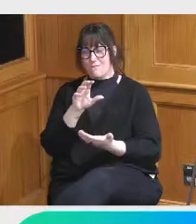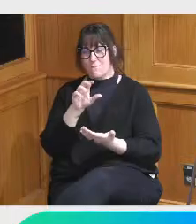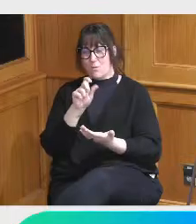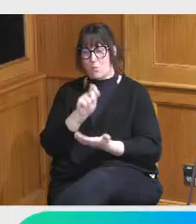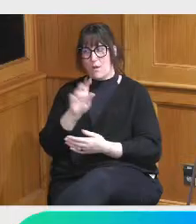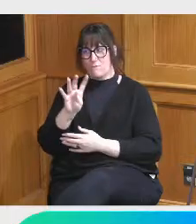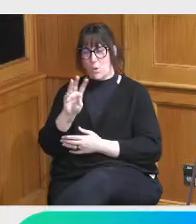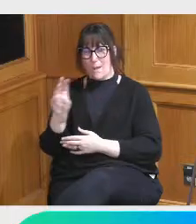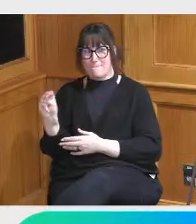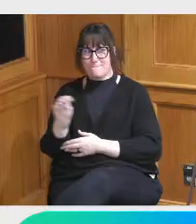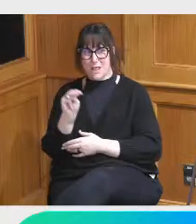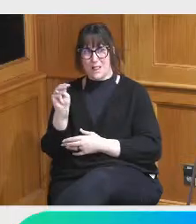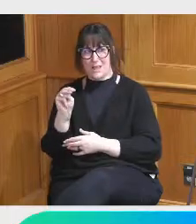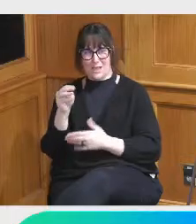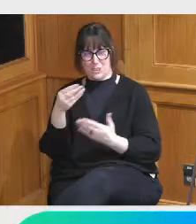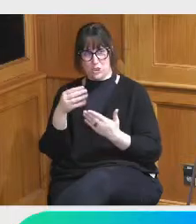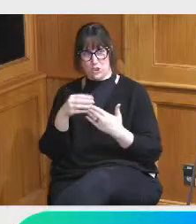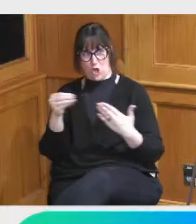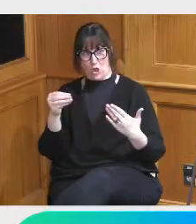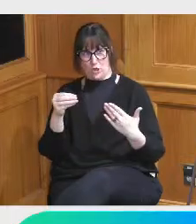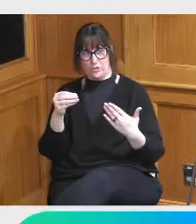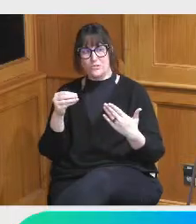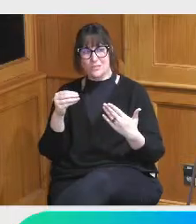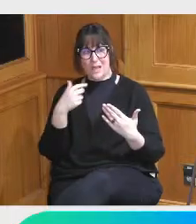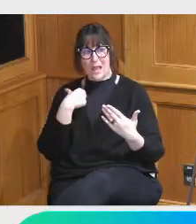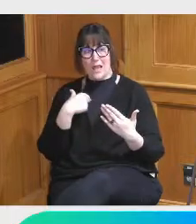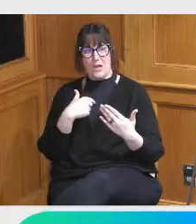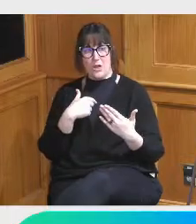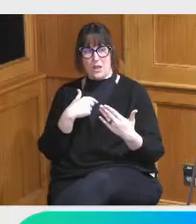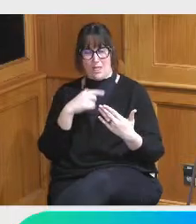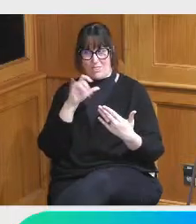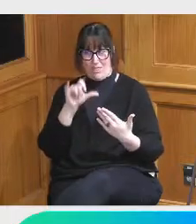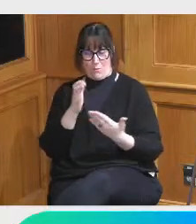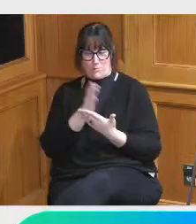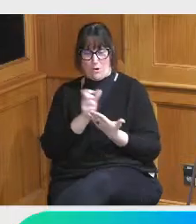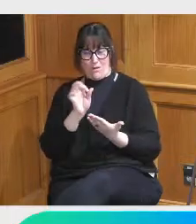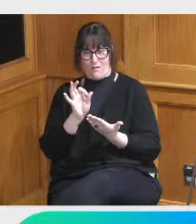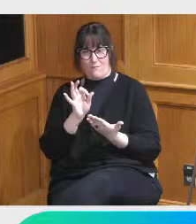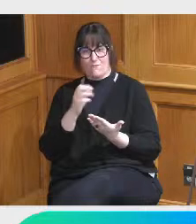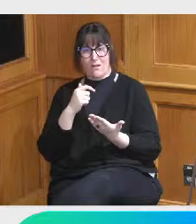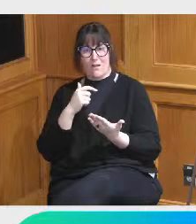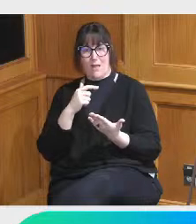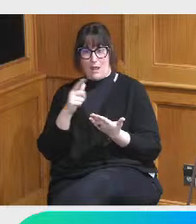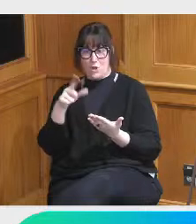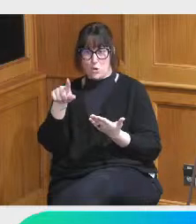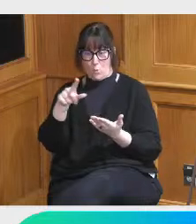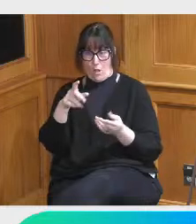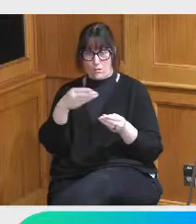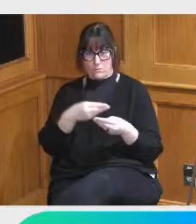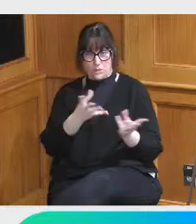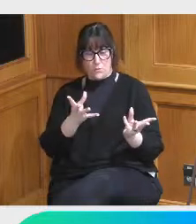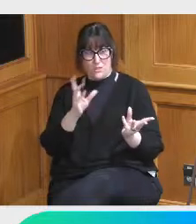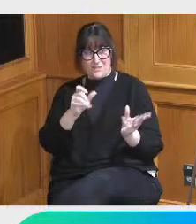funding which was programmed via our allocation plan as approved by the Board in March 20123 as